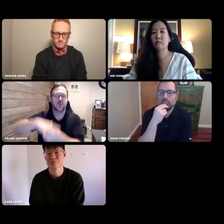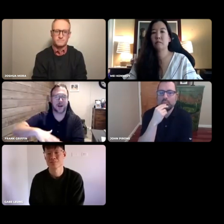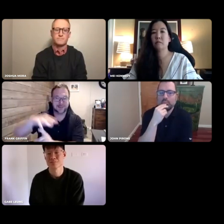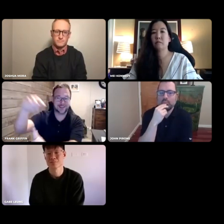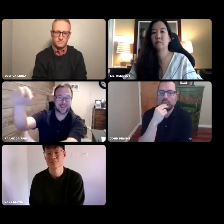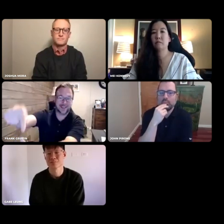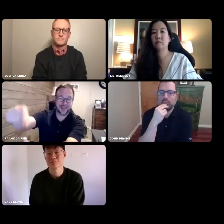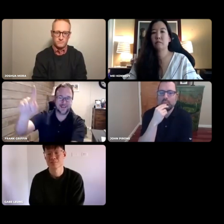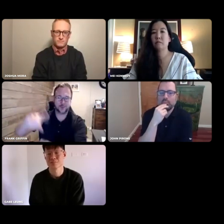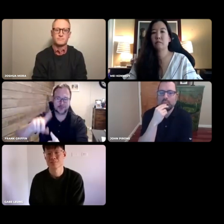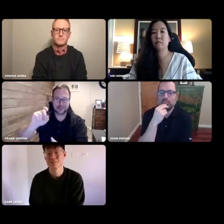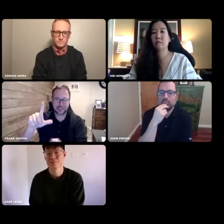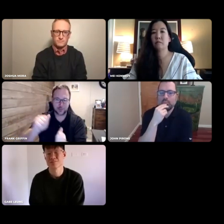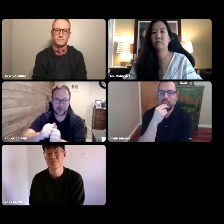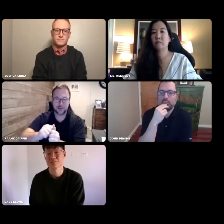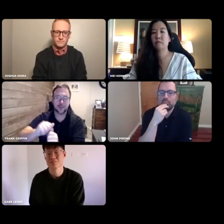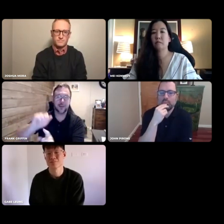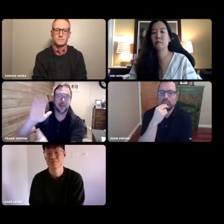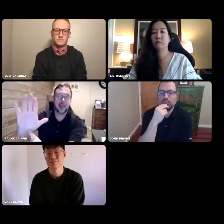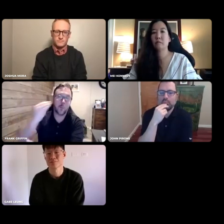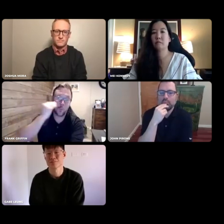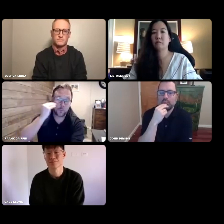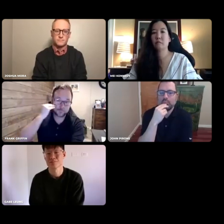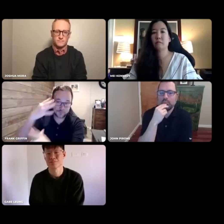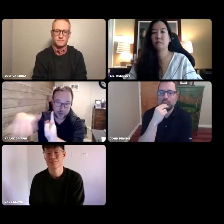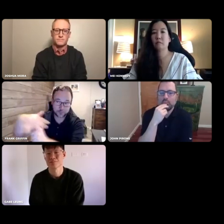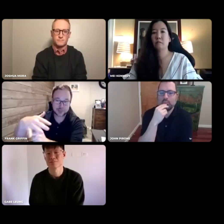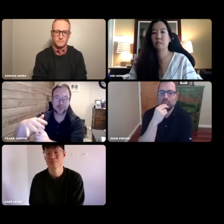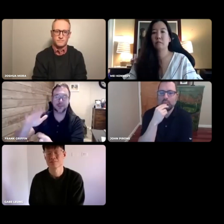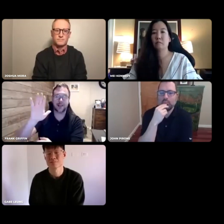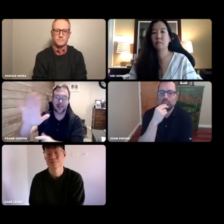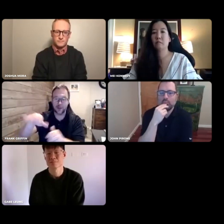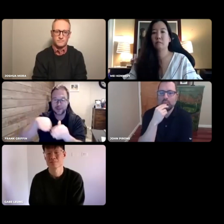Keep that in mind.